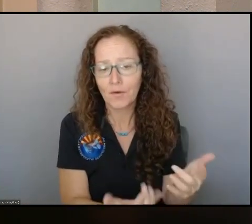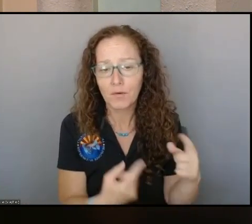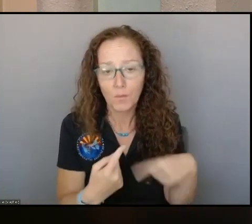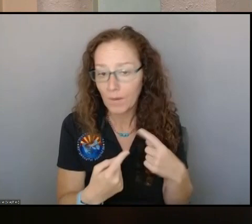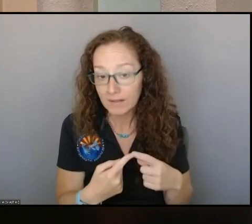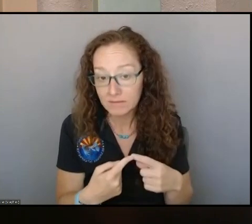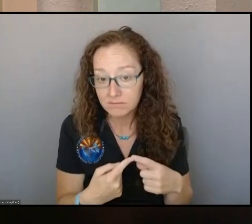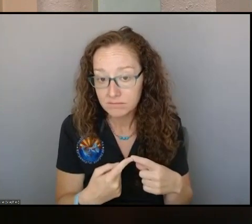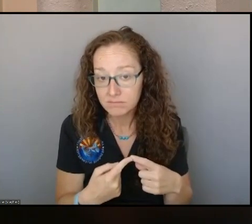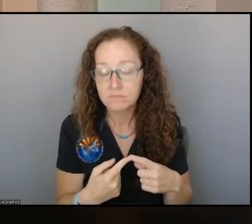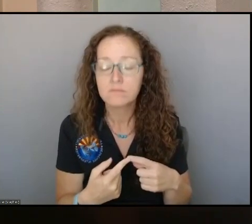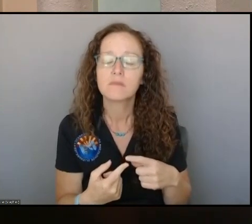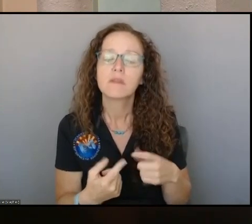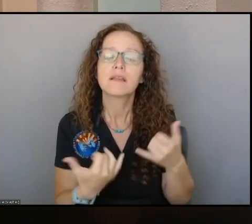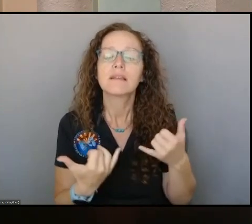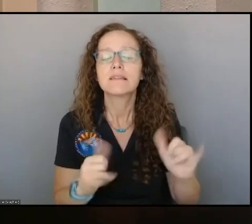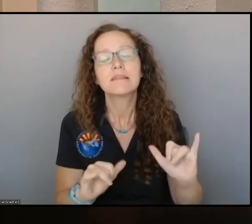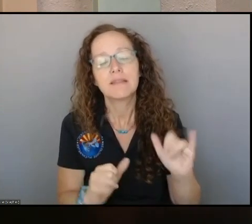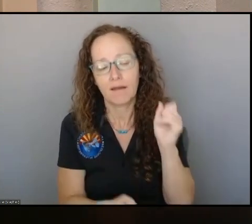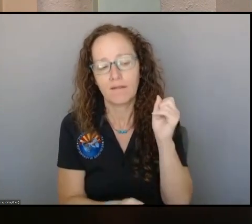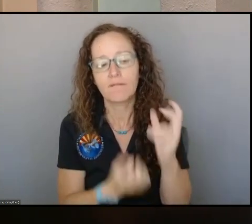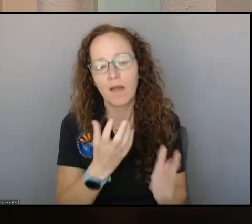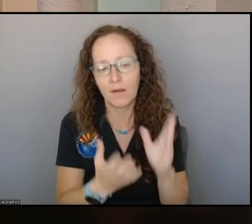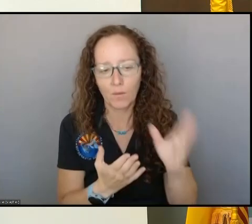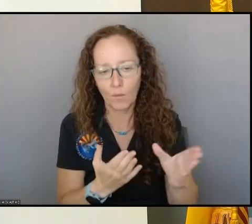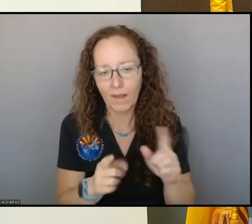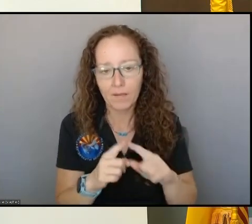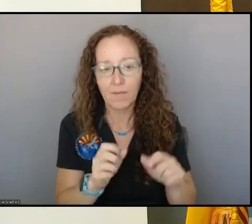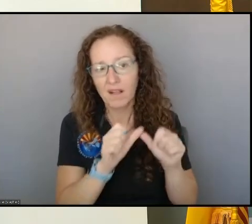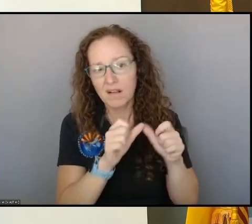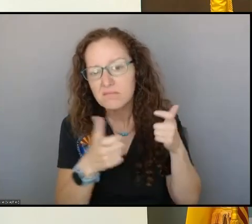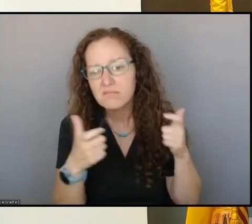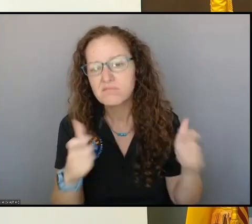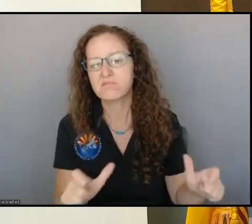anticipating large, long-term fires after this date. And